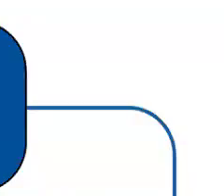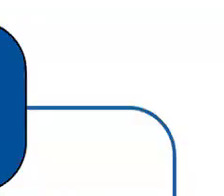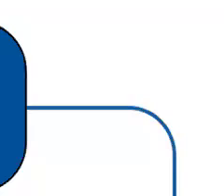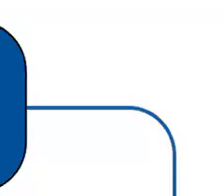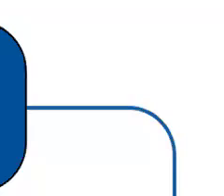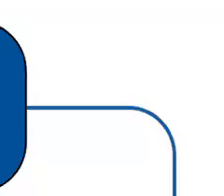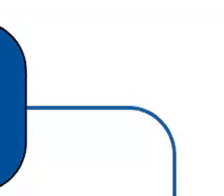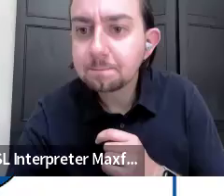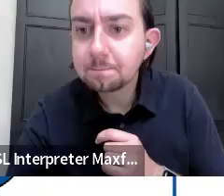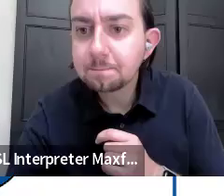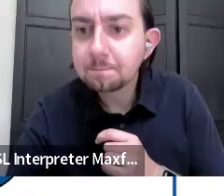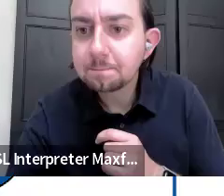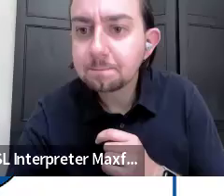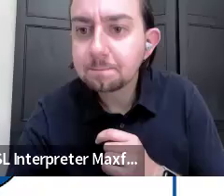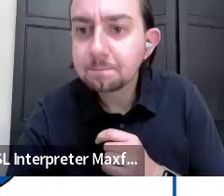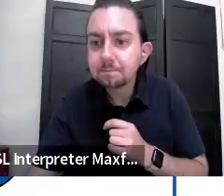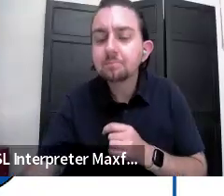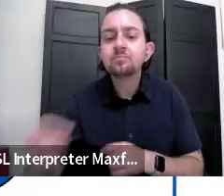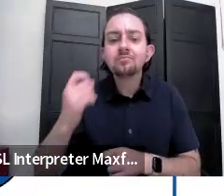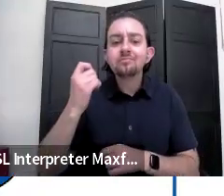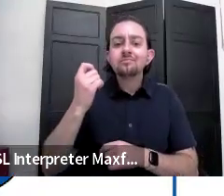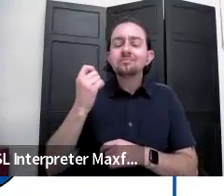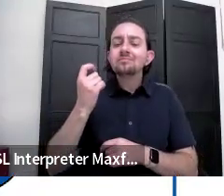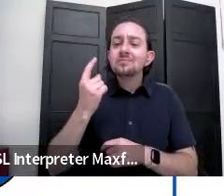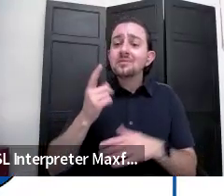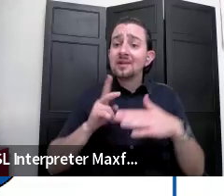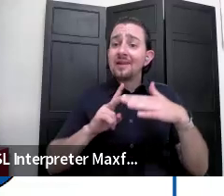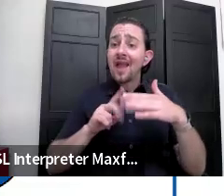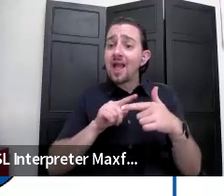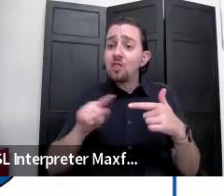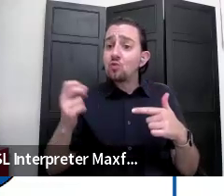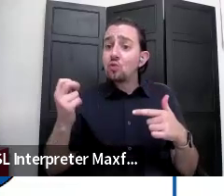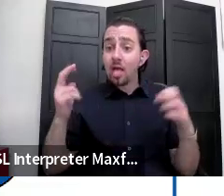and people who are expelled, even though they should not be.